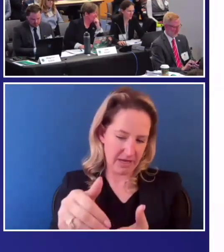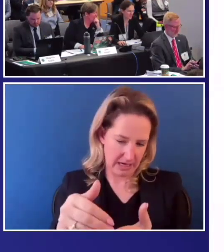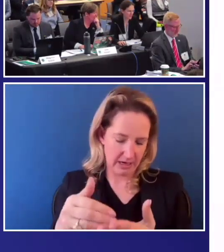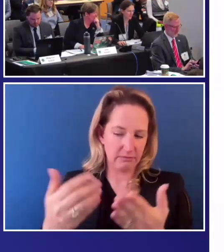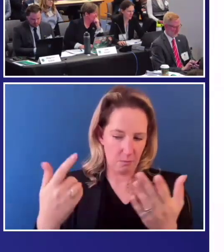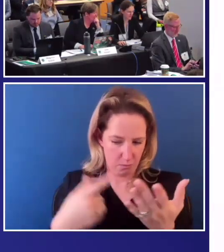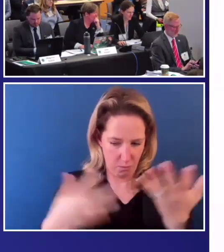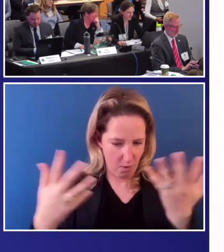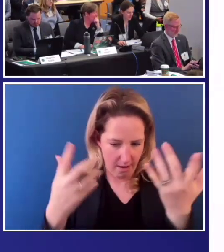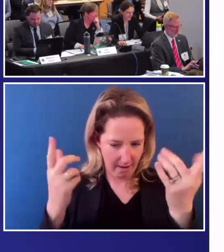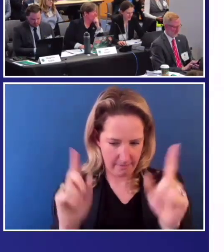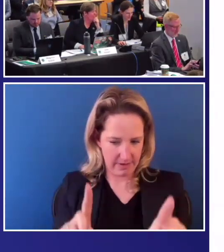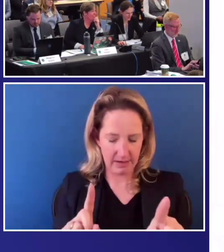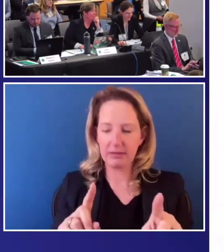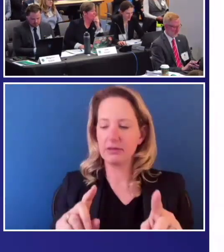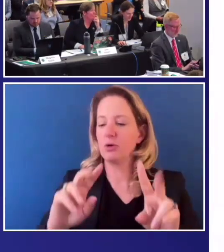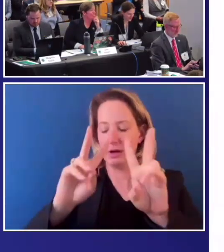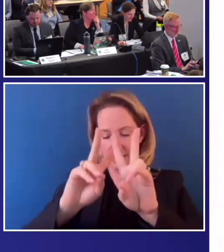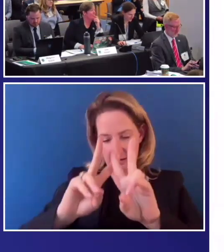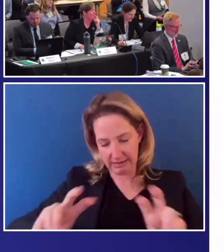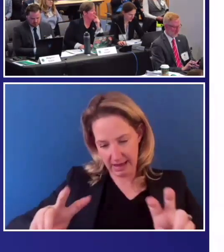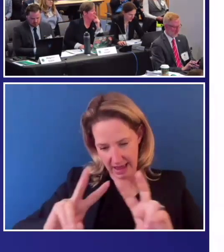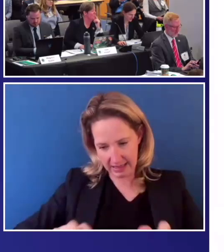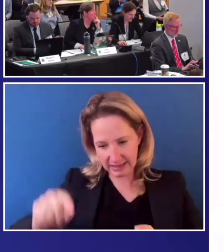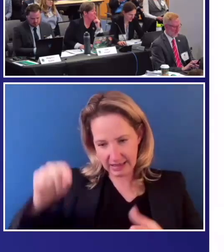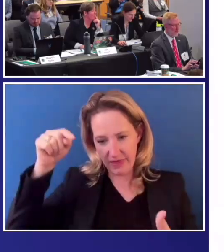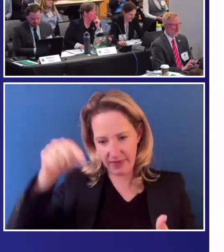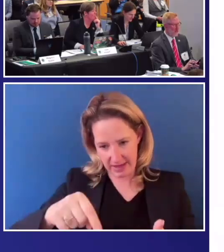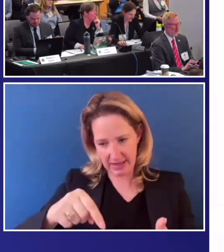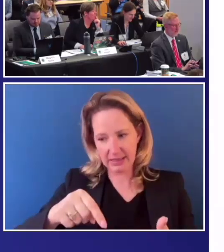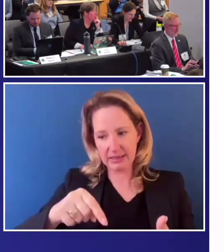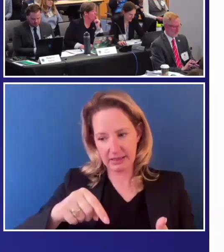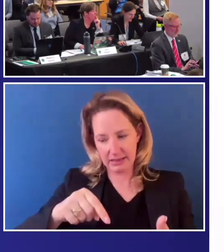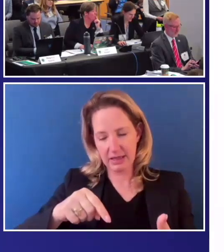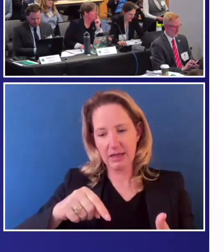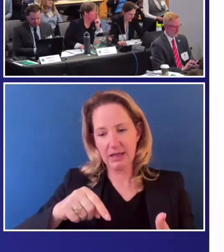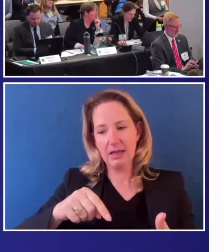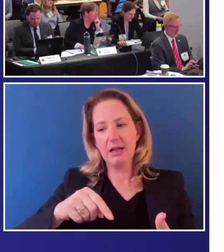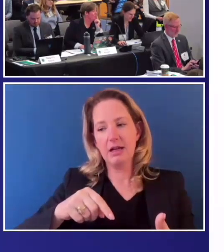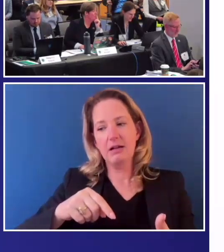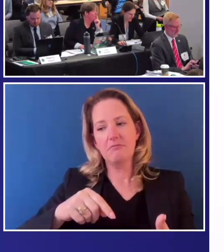we're going to have to go back relatively deep into four-digit and maybe even into